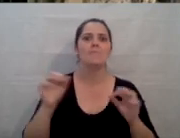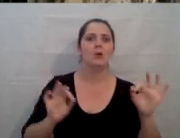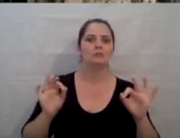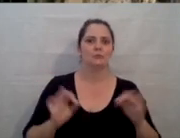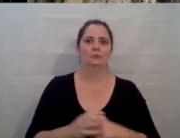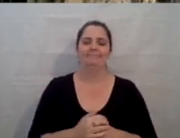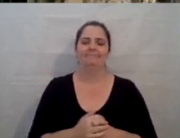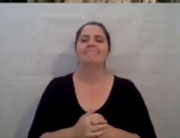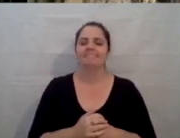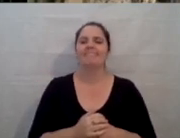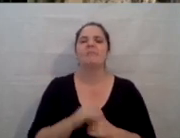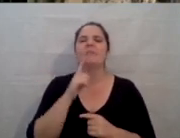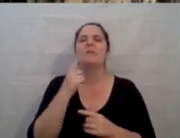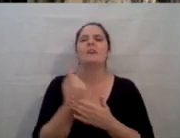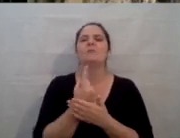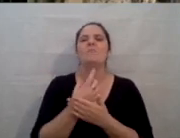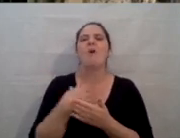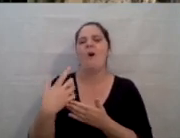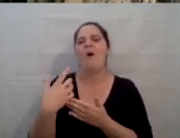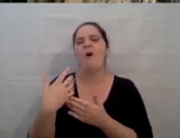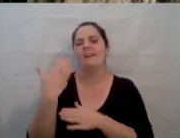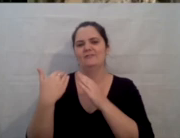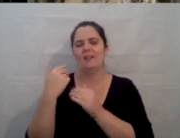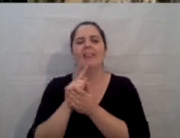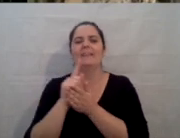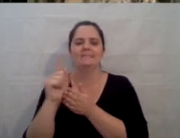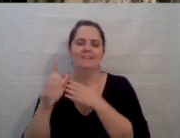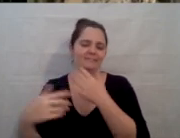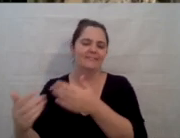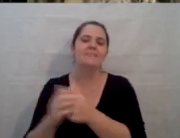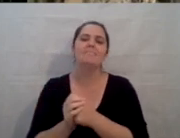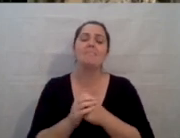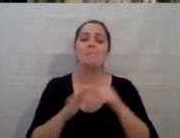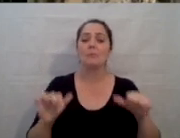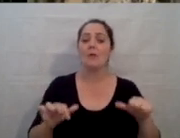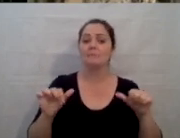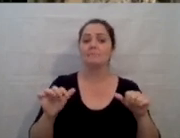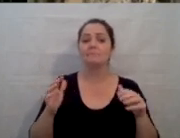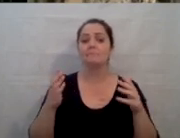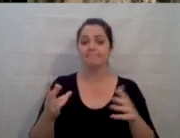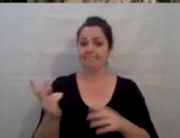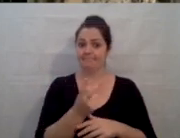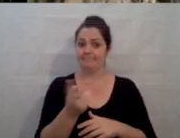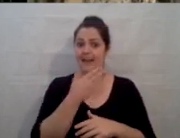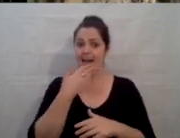histories and the specifics of them as we move forward. Alright so we've got these two lovely poses there